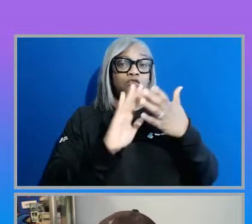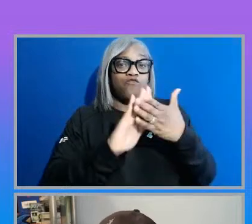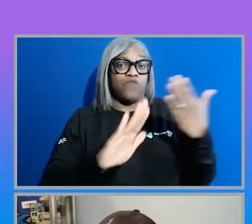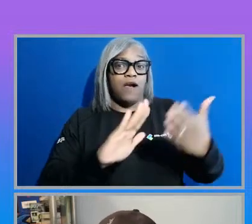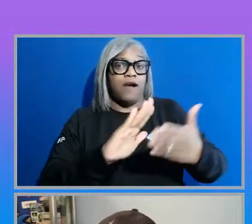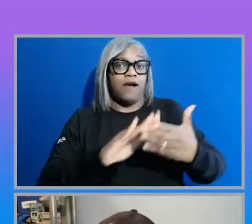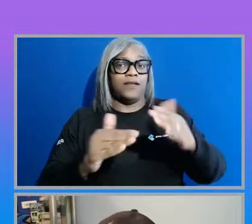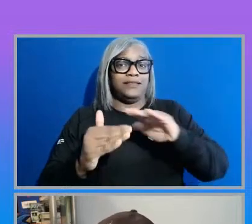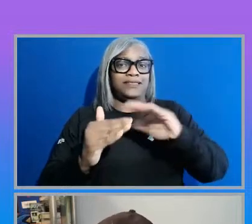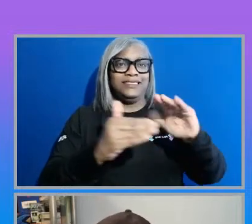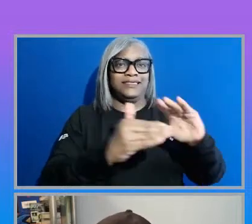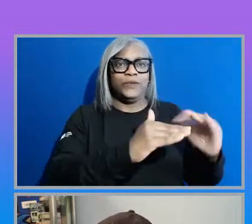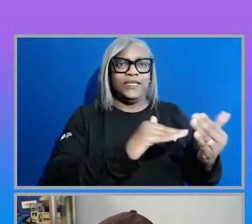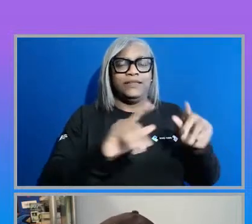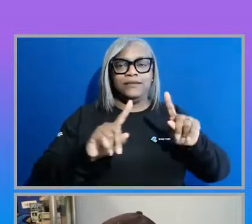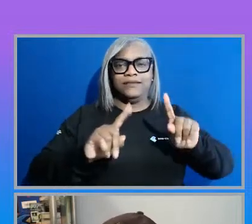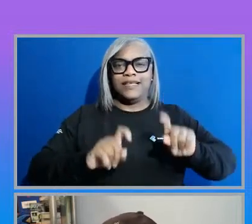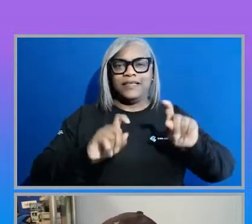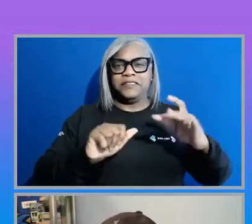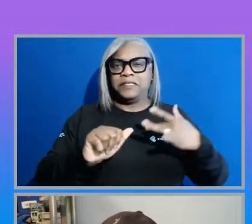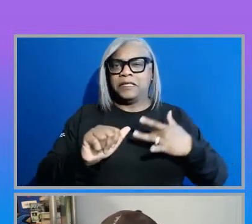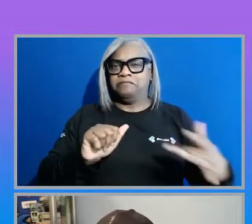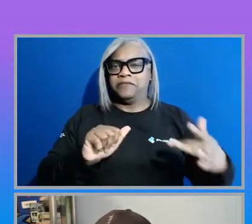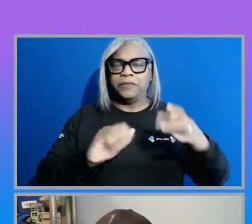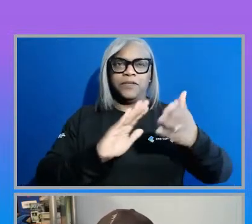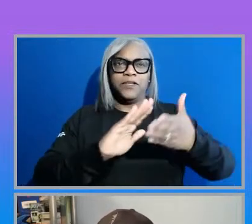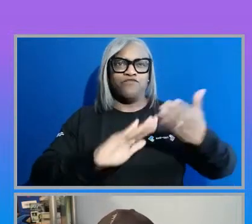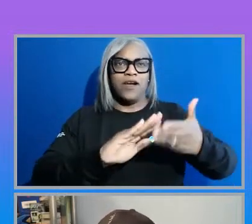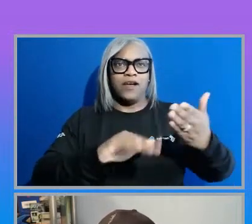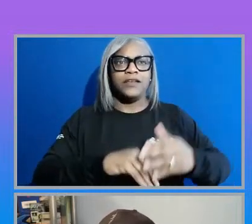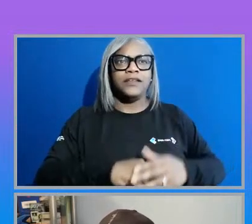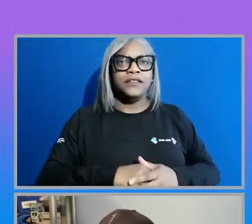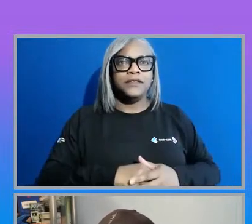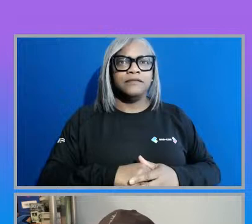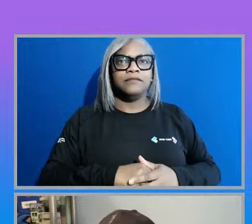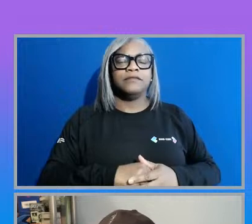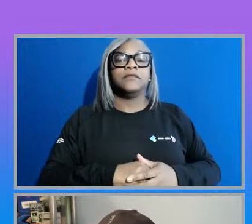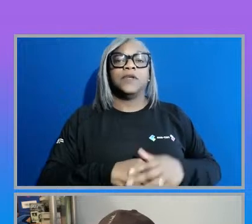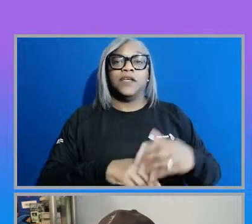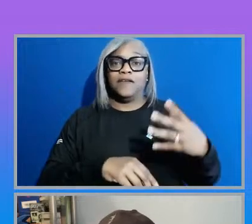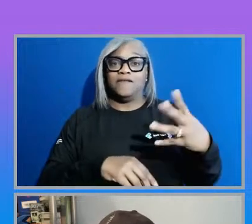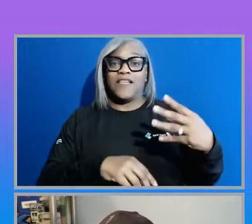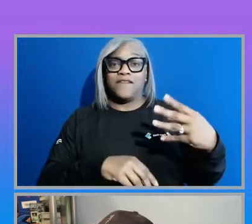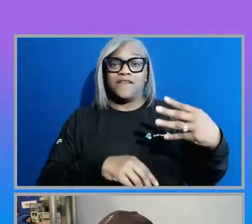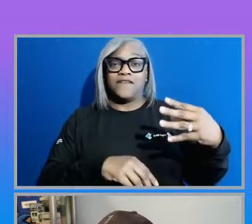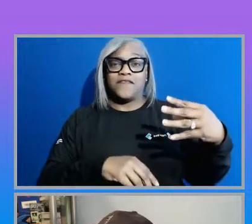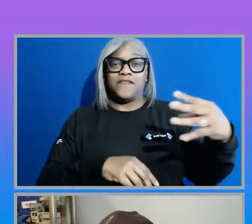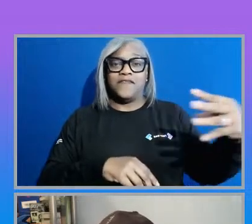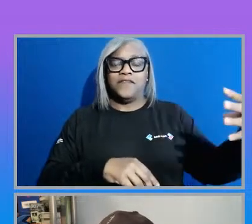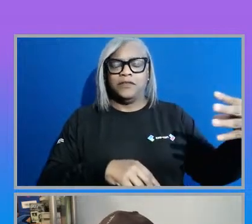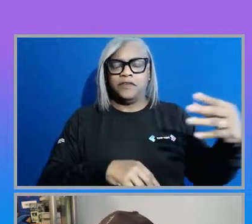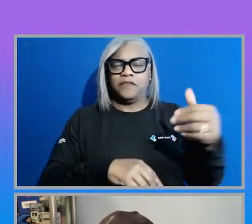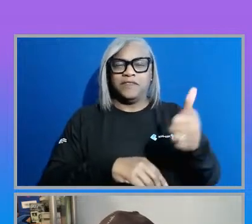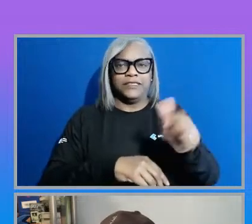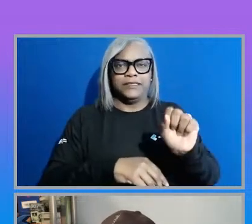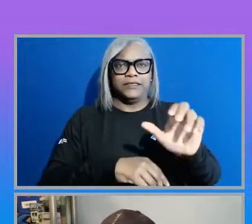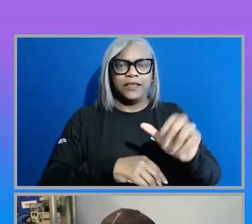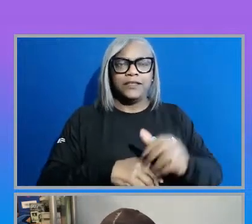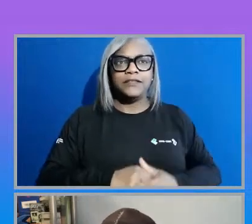run my end to end test as I would normally. This is going to cause that flashing again for